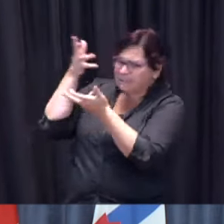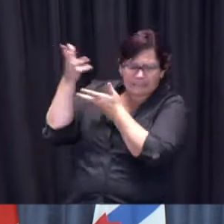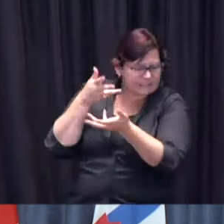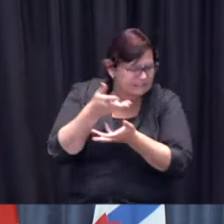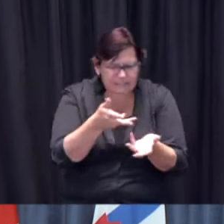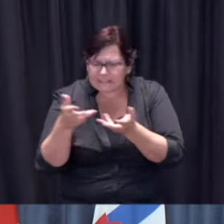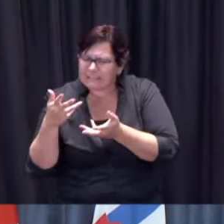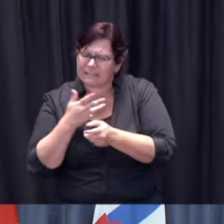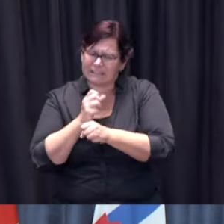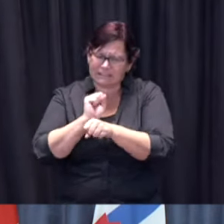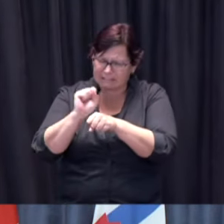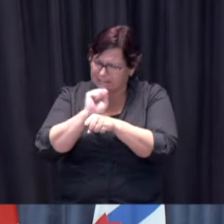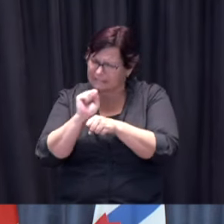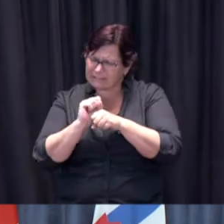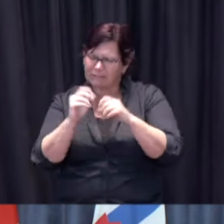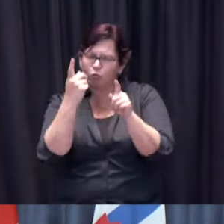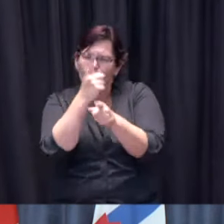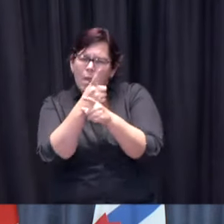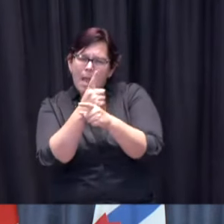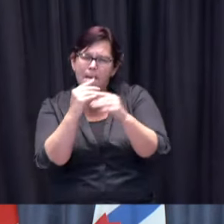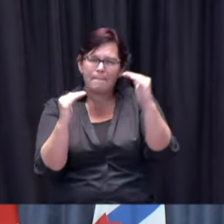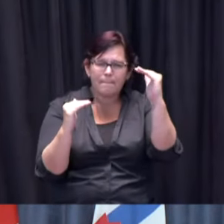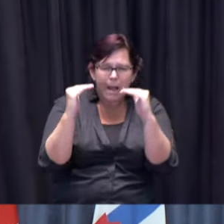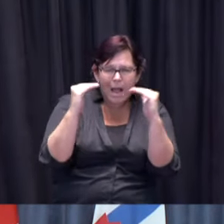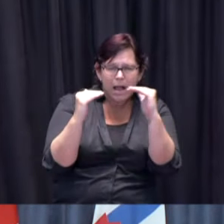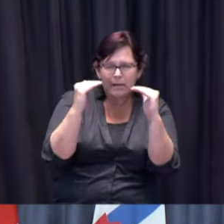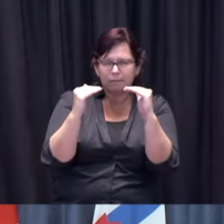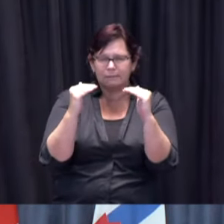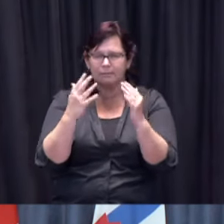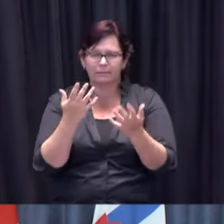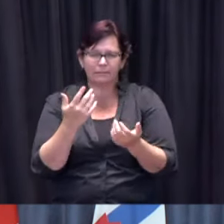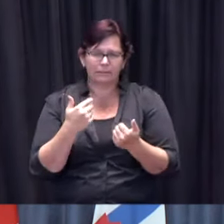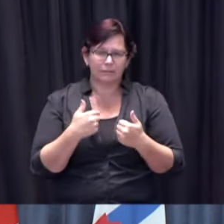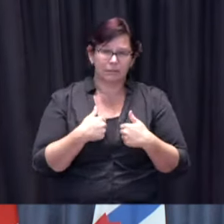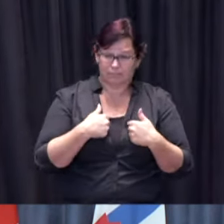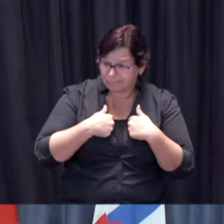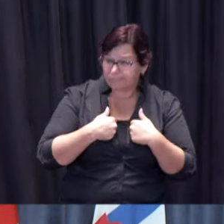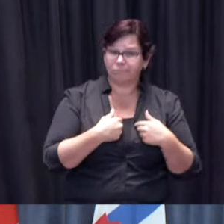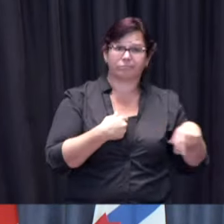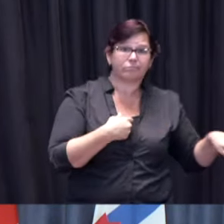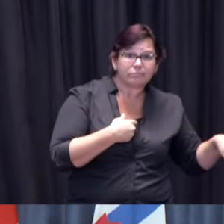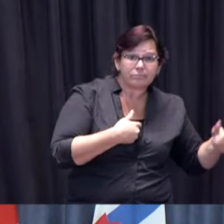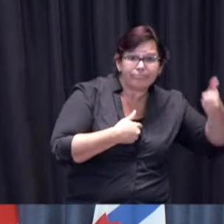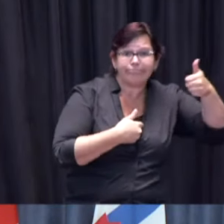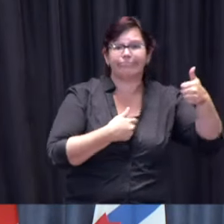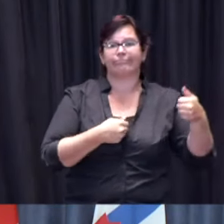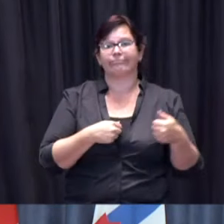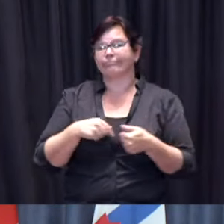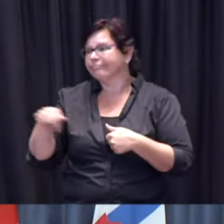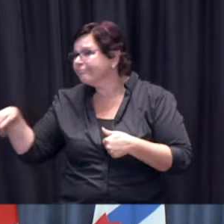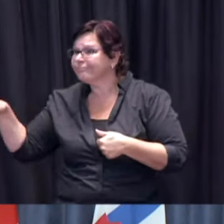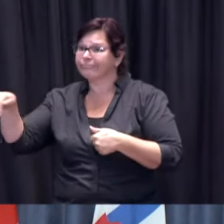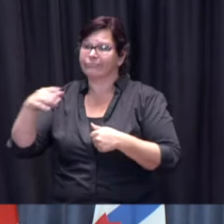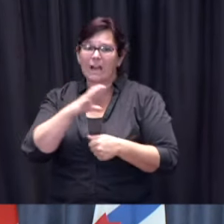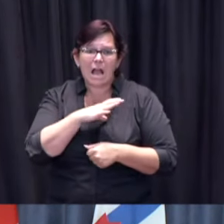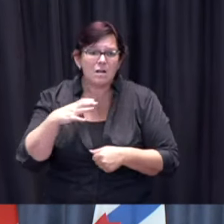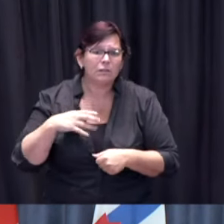So we myself, Deputy Mayor Thompson, Councillor Cressy and our council colleagues are ready to take action that will be